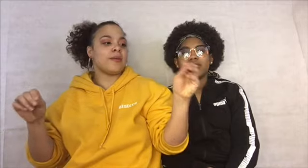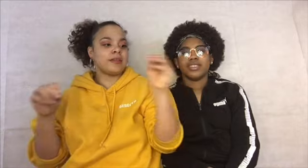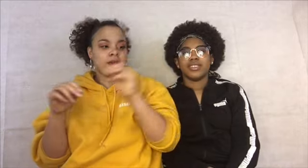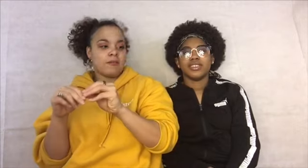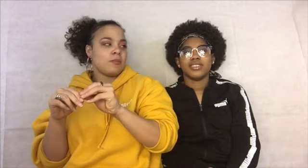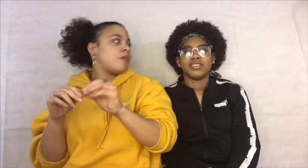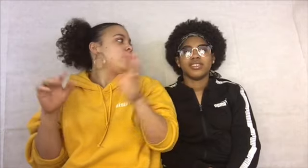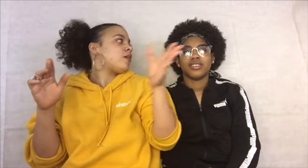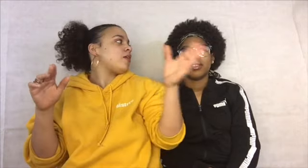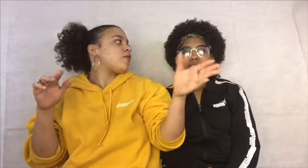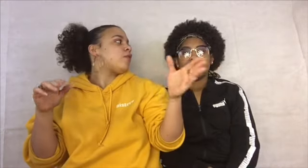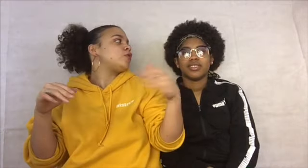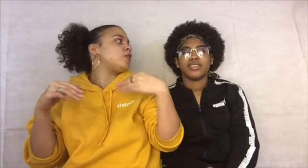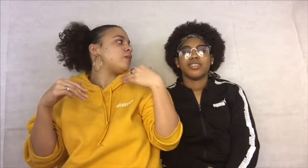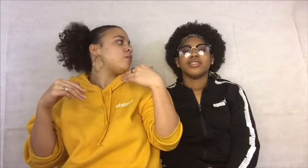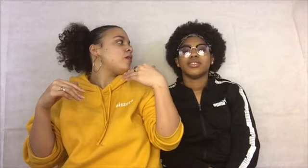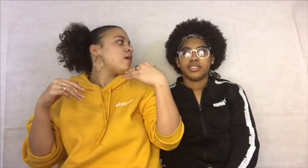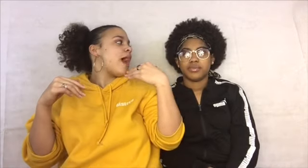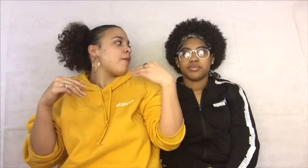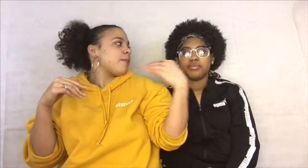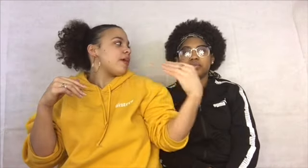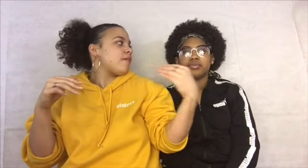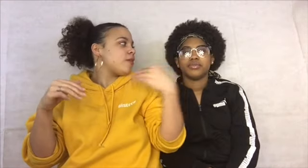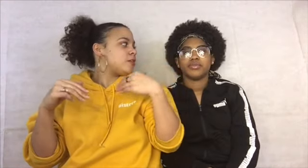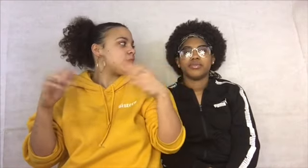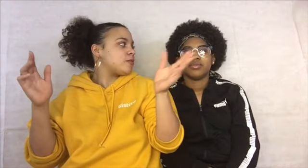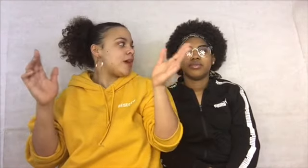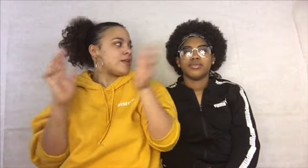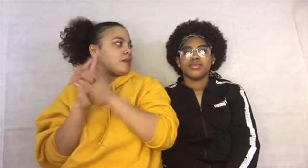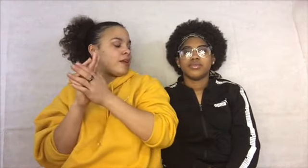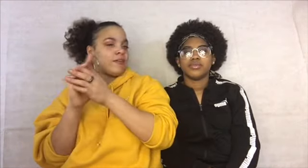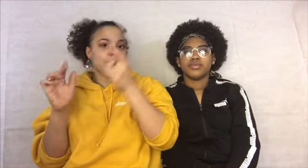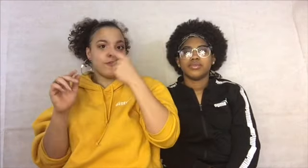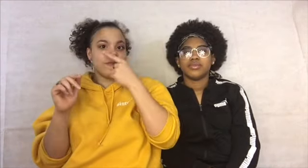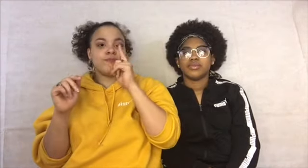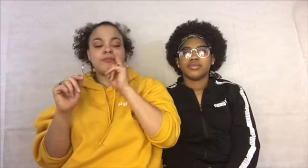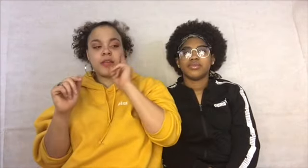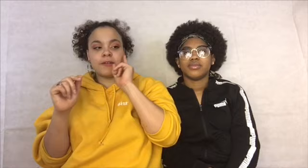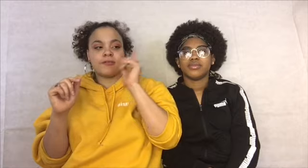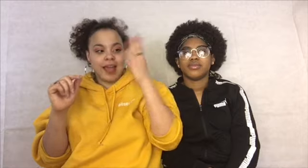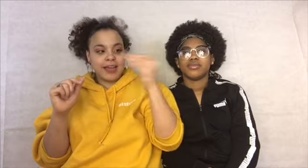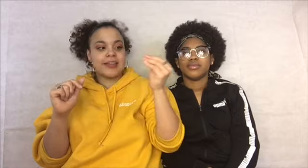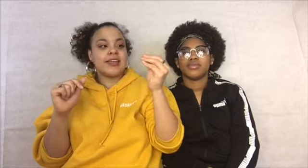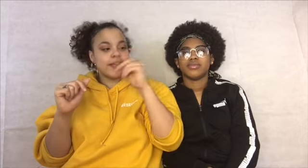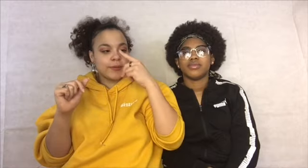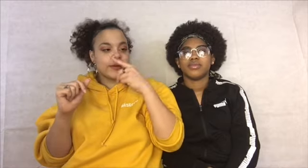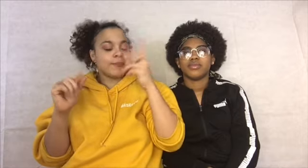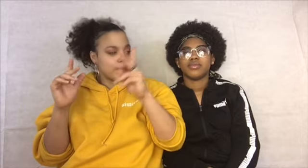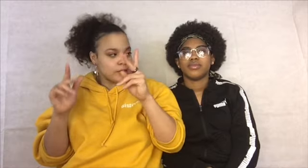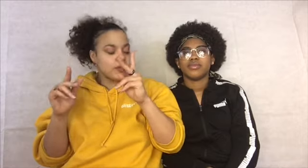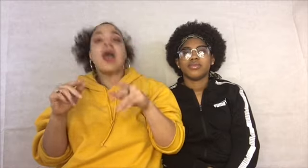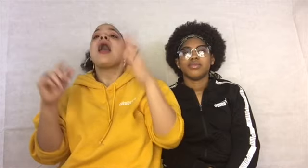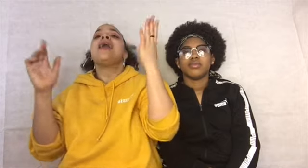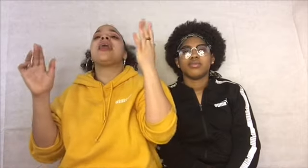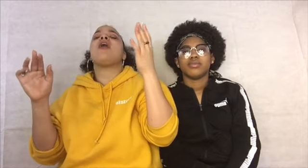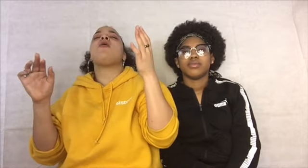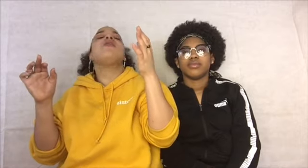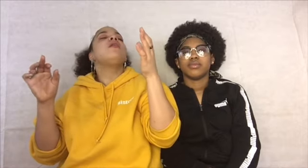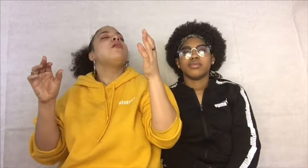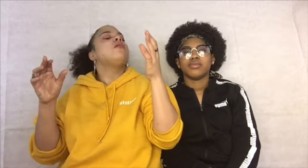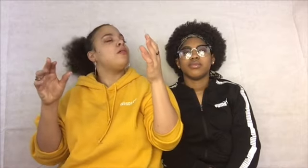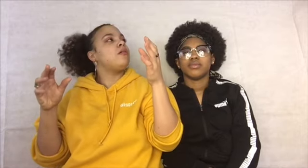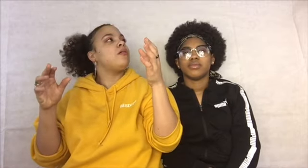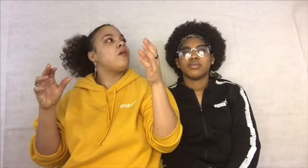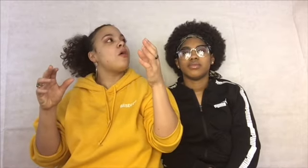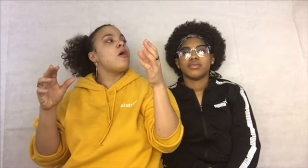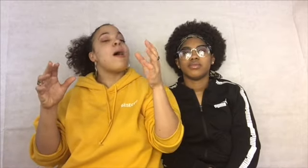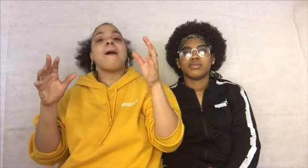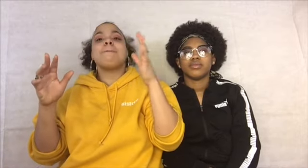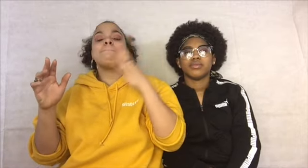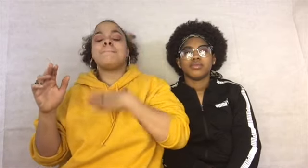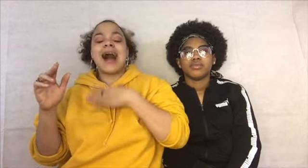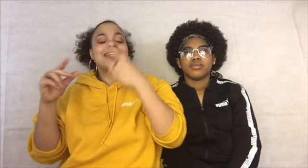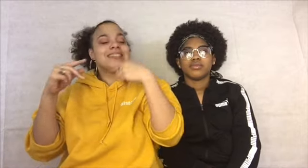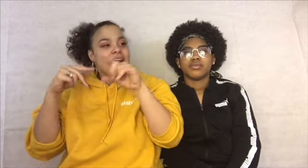about the deaf community deaf culture and deaf and hearing *people now my sign